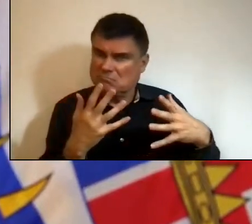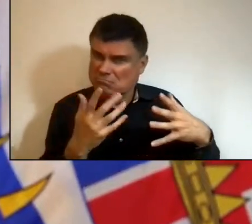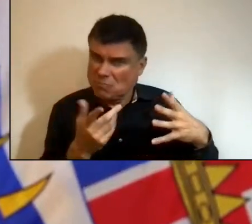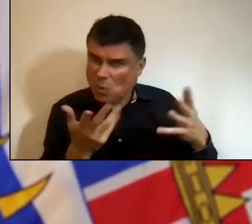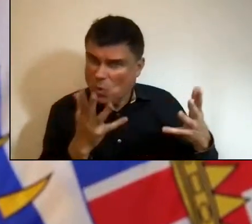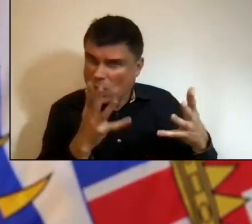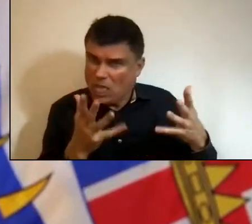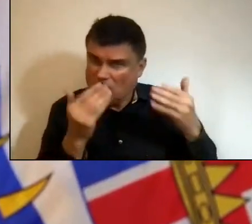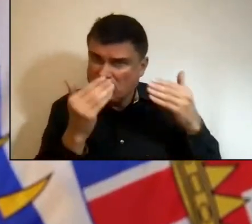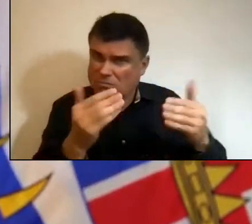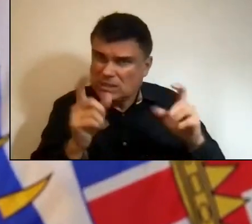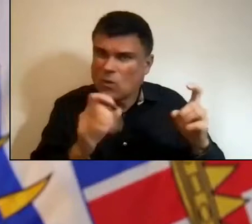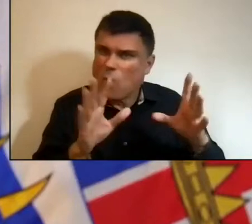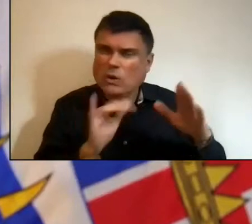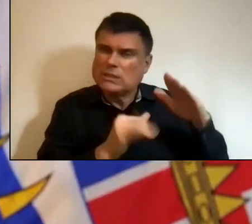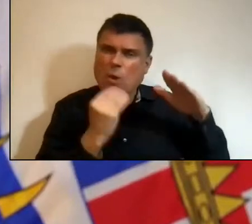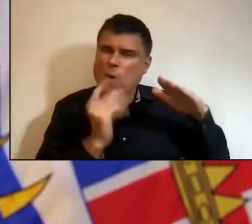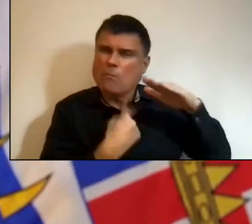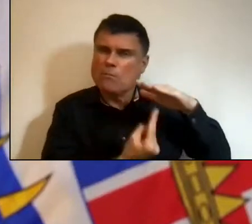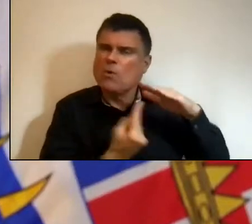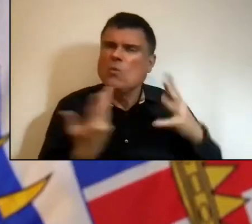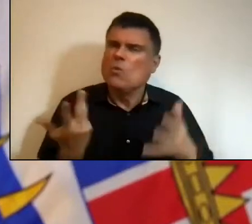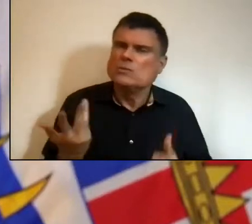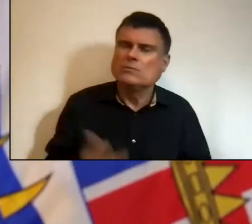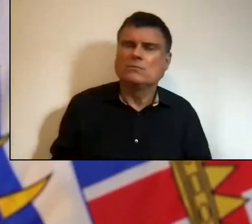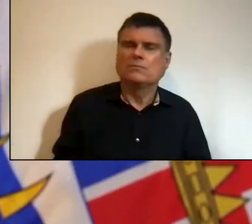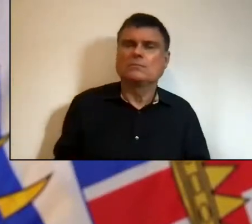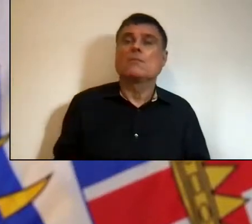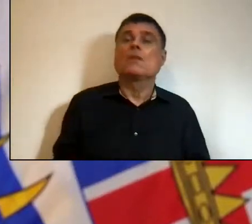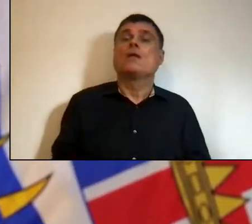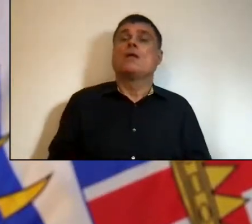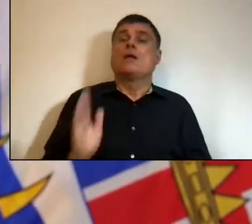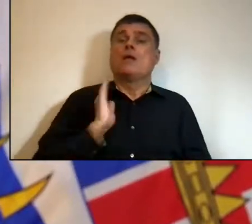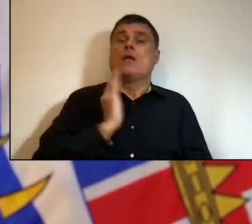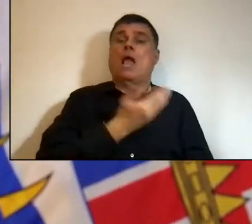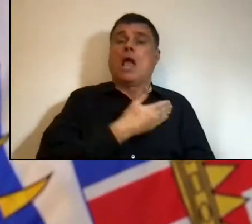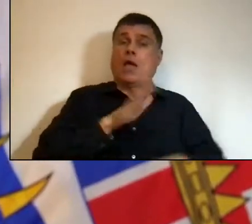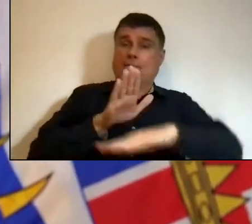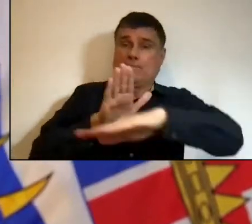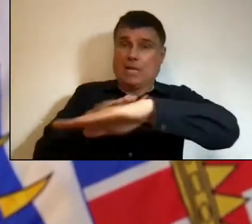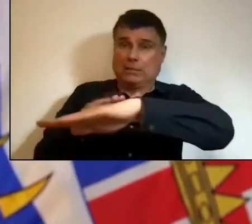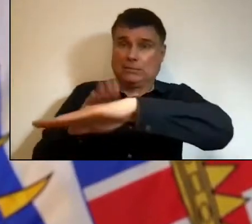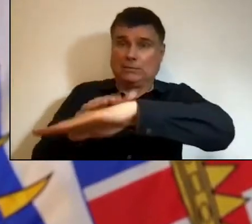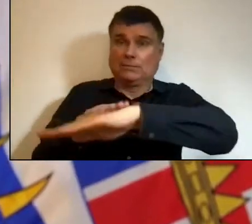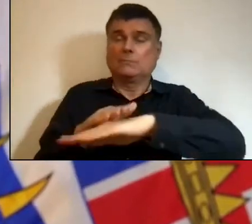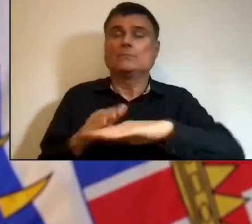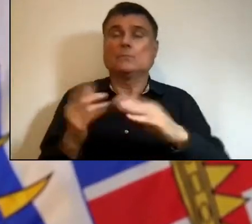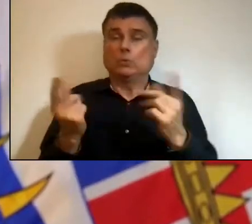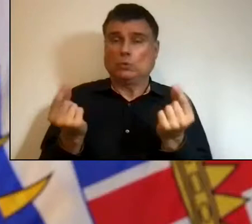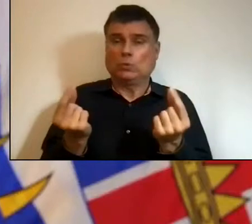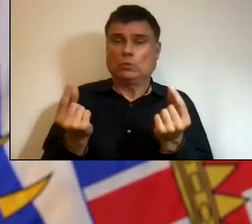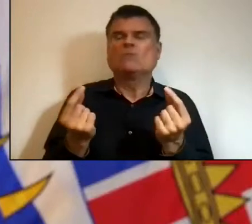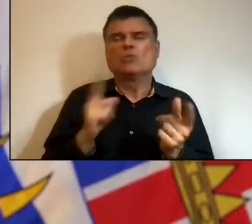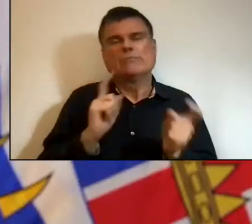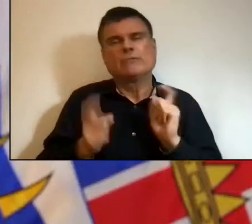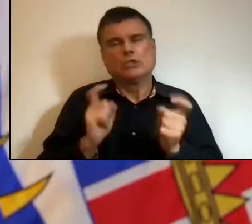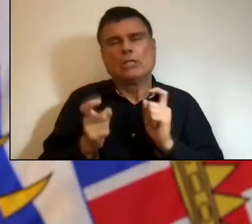something our guidance is changing, and we have said if